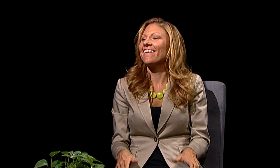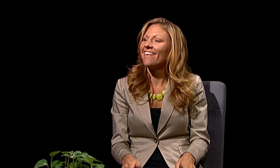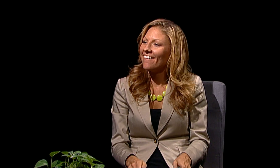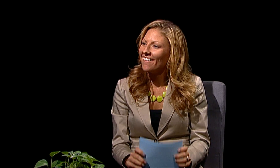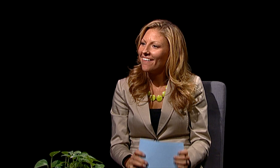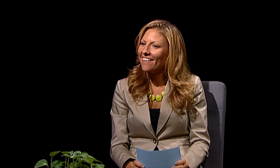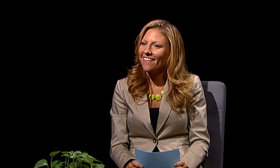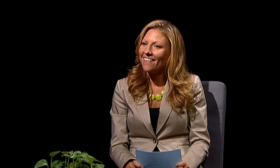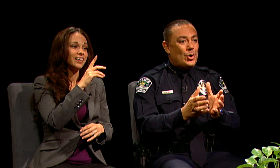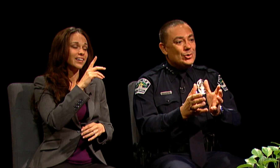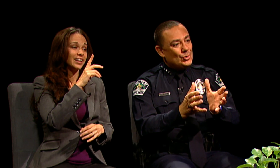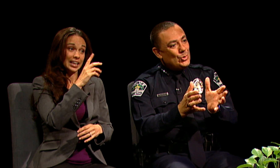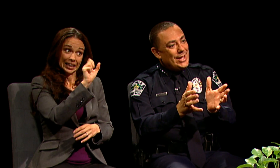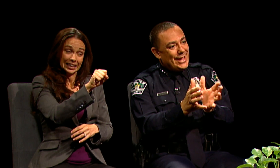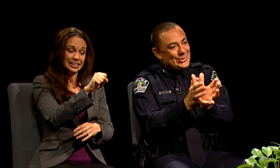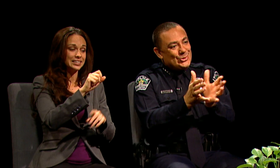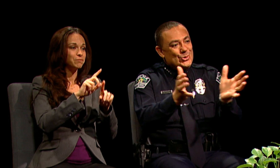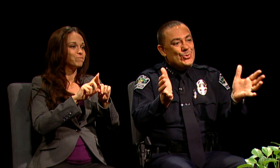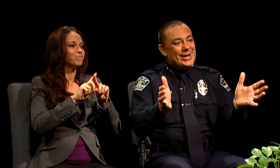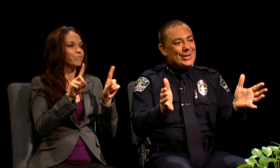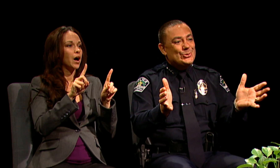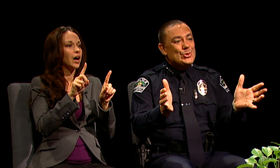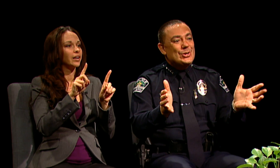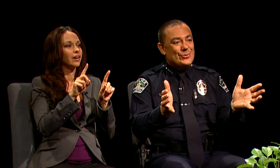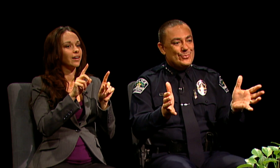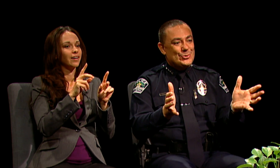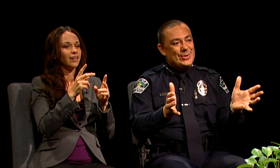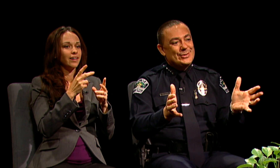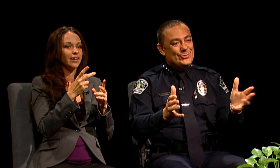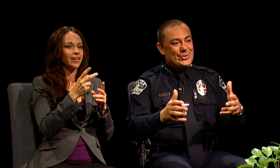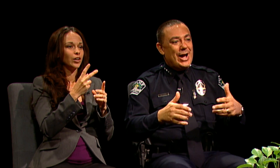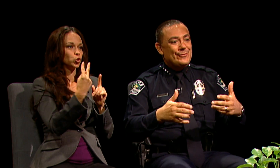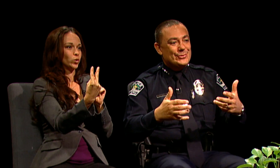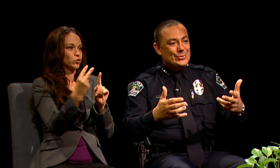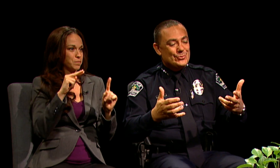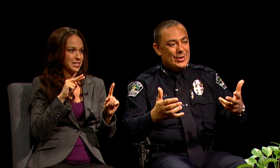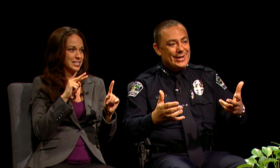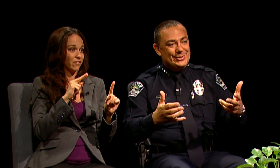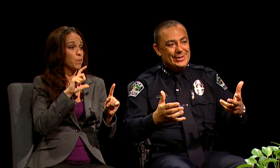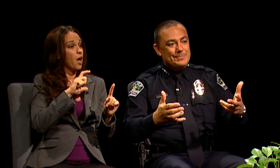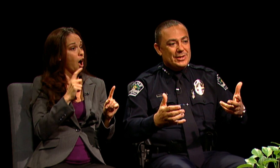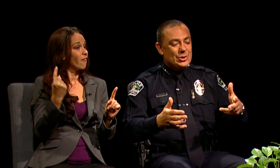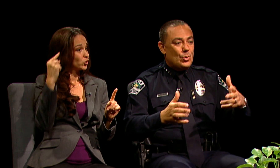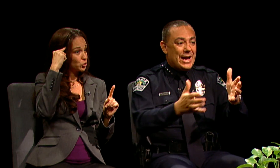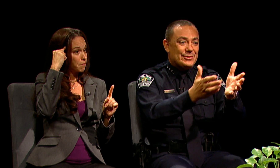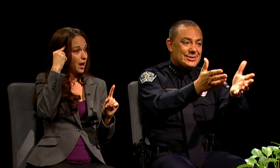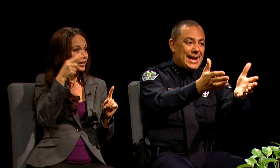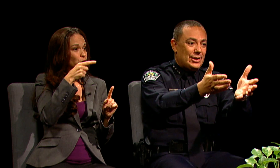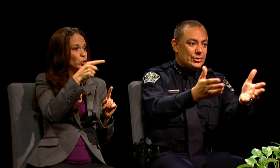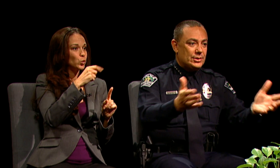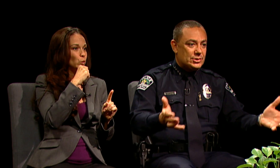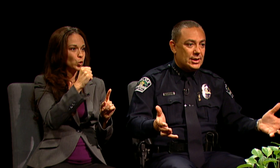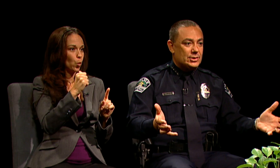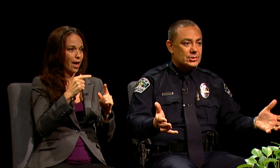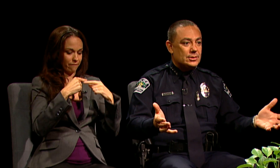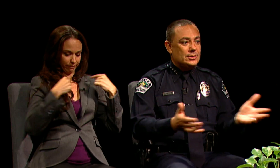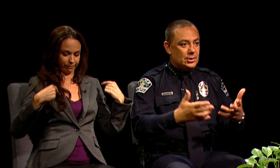IT IS BUT YOU HAVE TO ALSO-- IT'S A TWO-WAY-- IT'S TWO DIFFERENT PERSPECTIVES, FROM THE OFFICER'S MIND, YOU DON'T HAVE A SIGN ON YOU THAT SAYS,